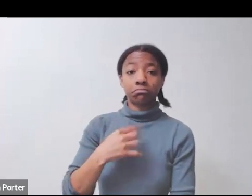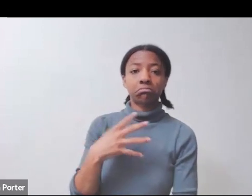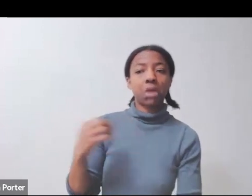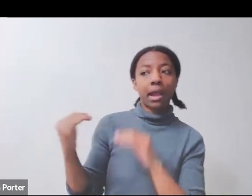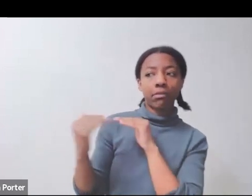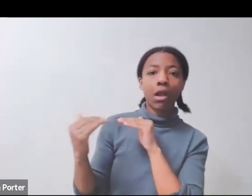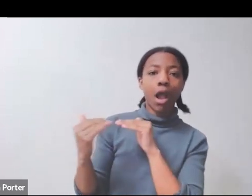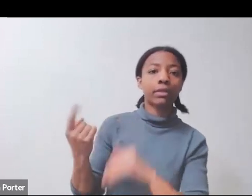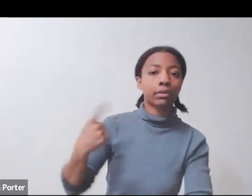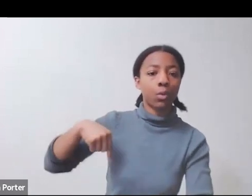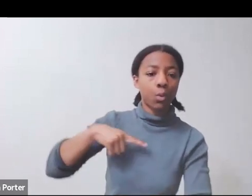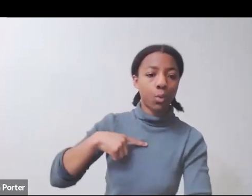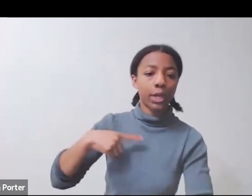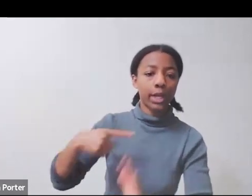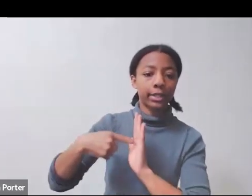It was a survey of US computing faculty members.